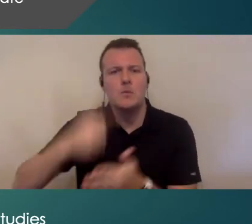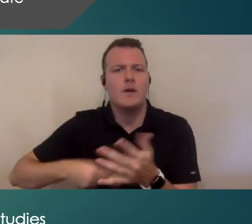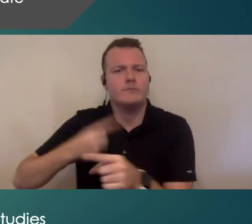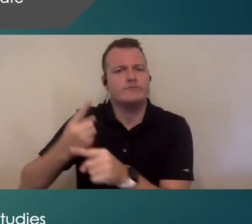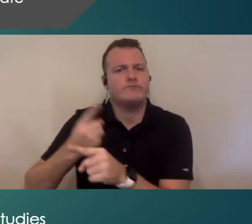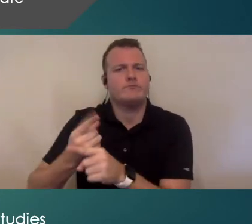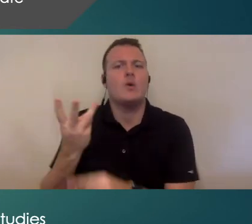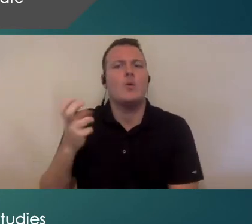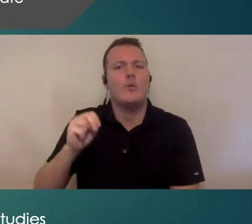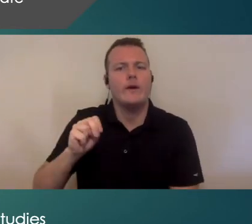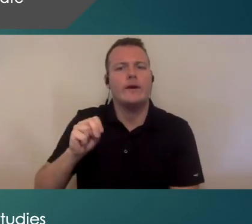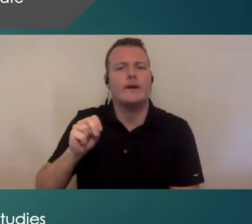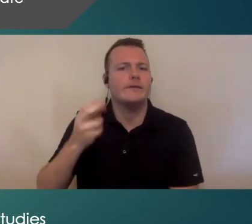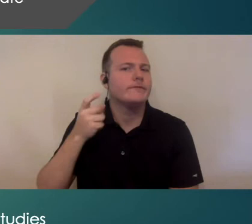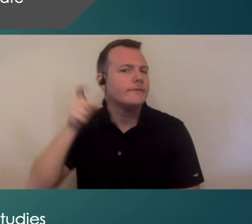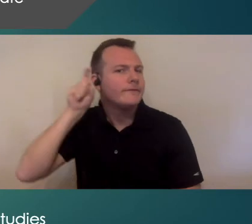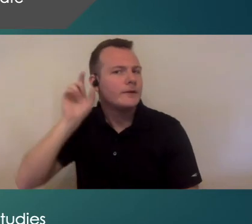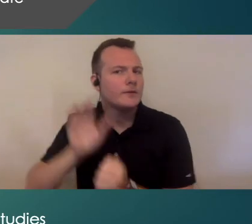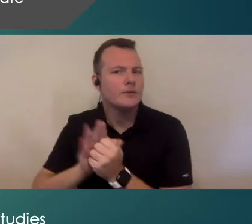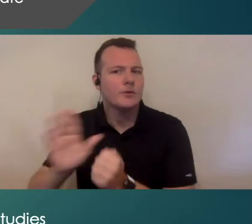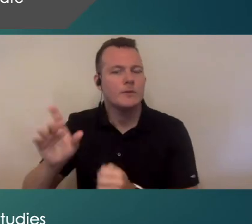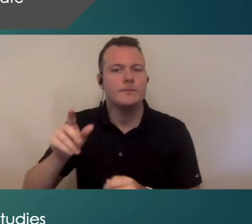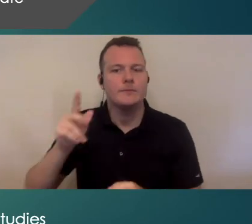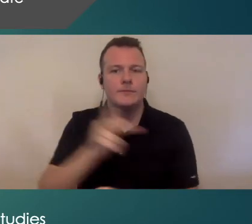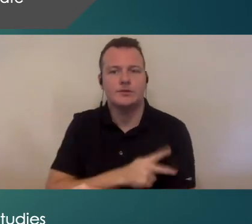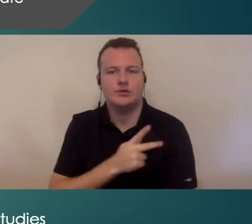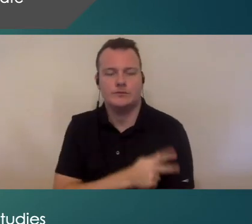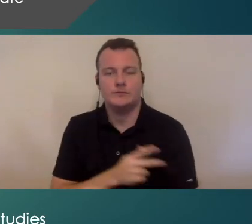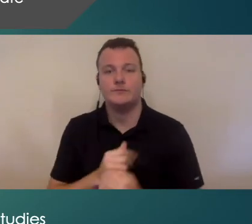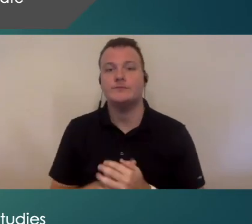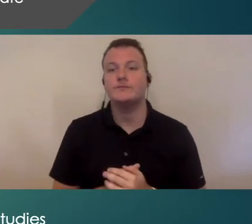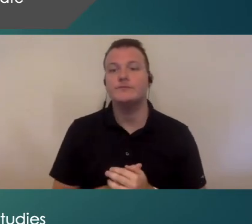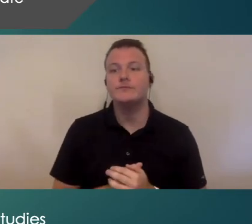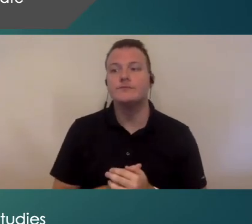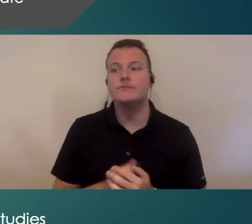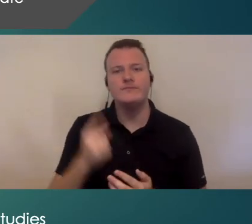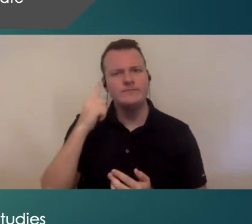their patients. And what I have found really interesting is a personality test